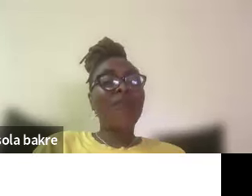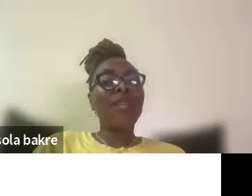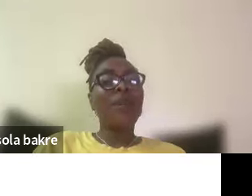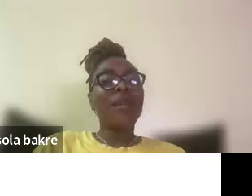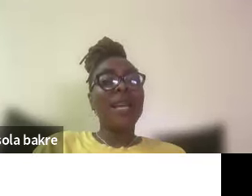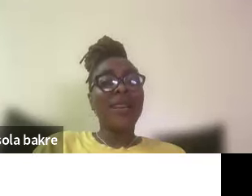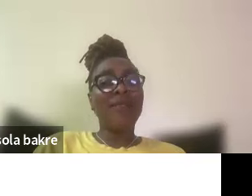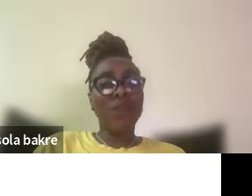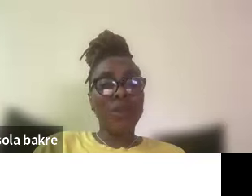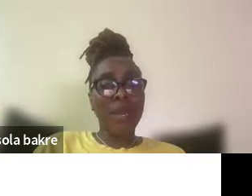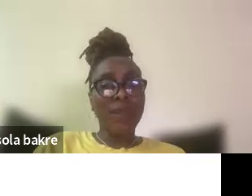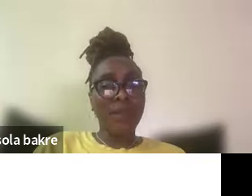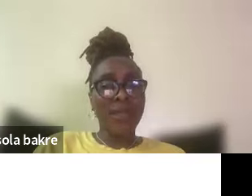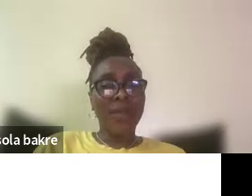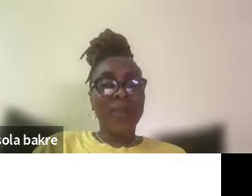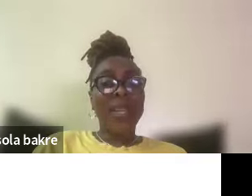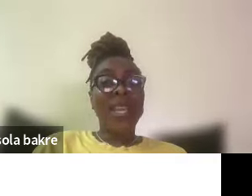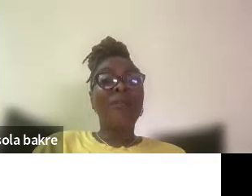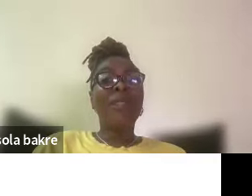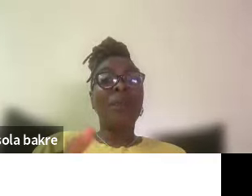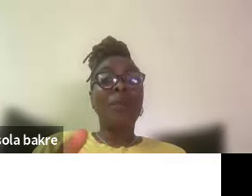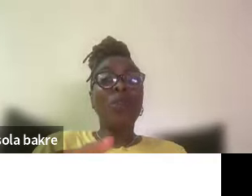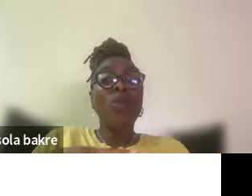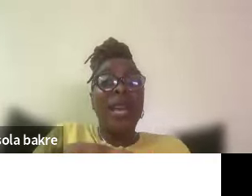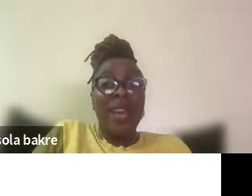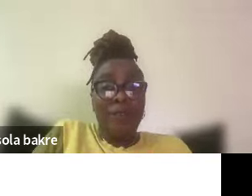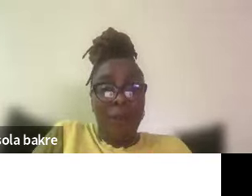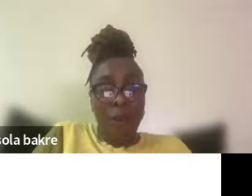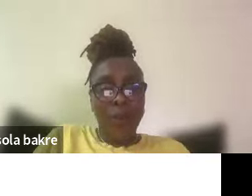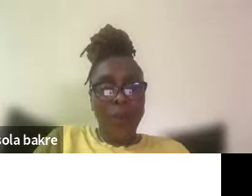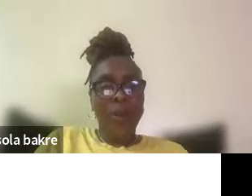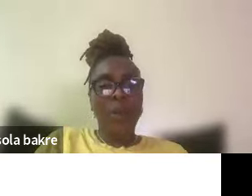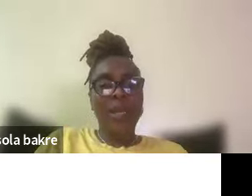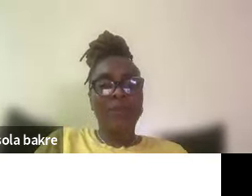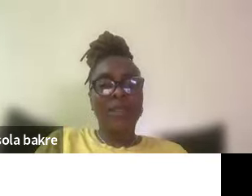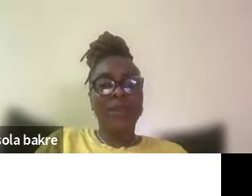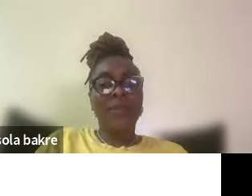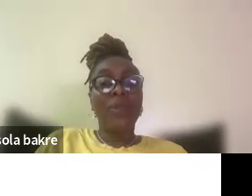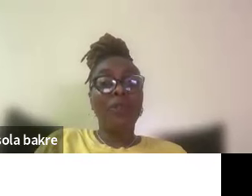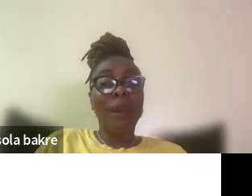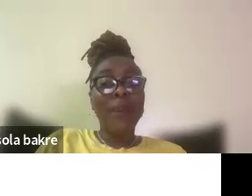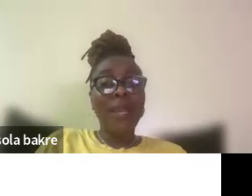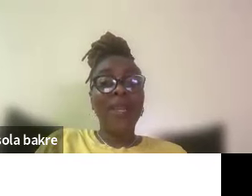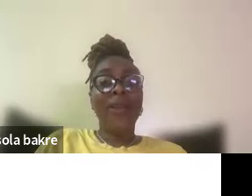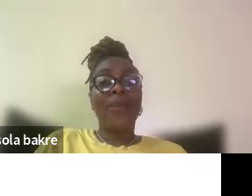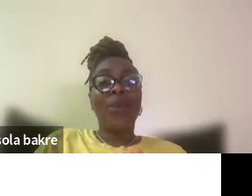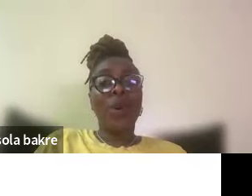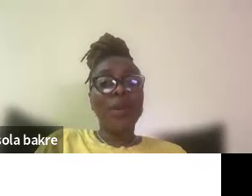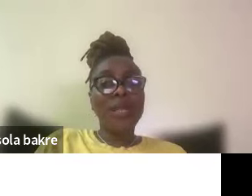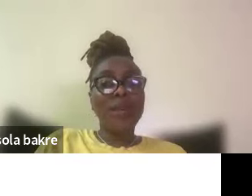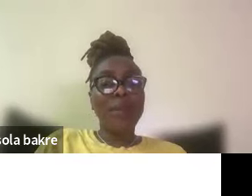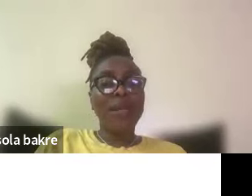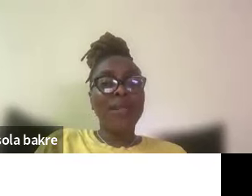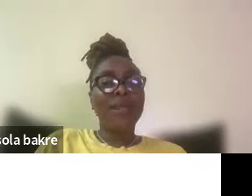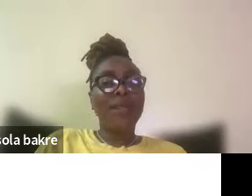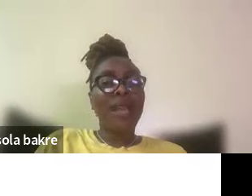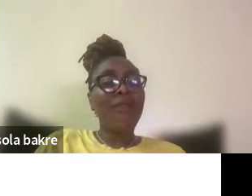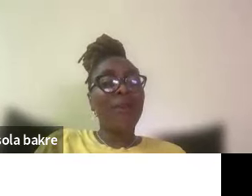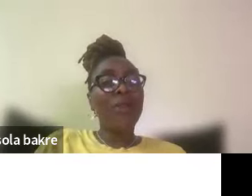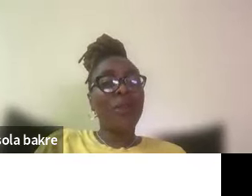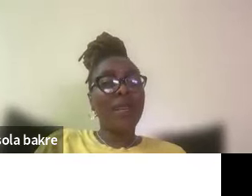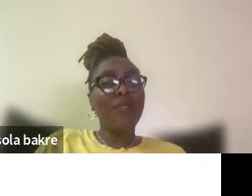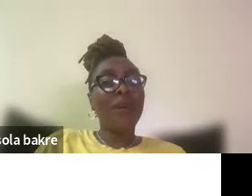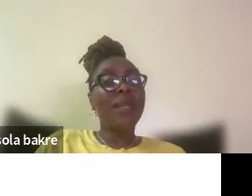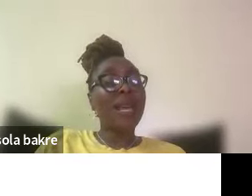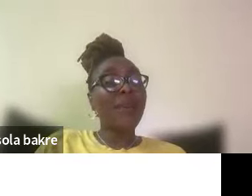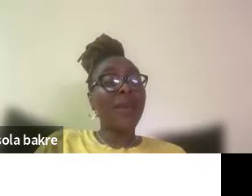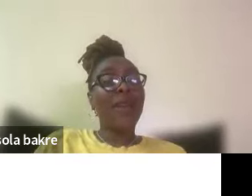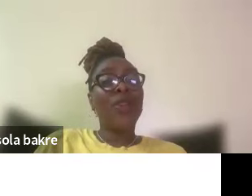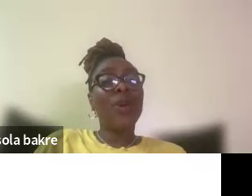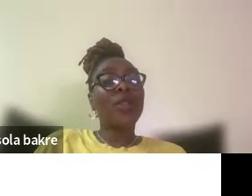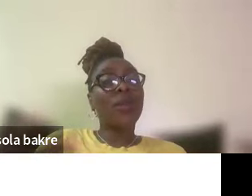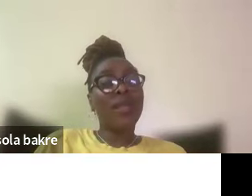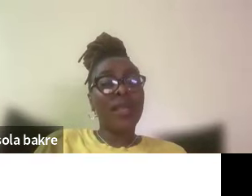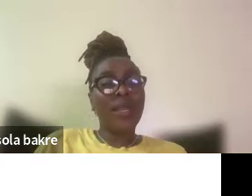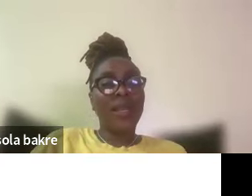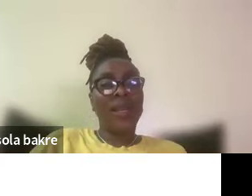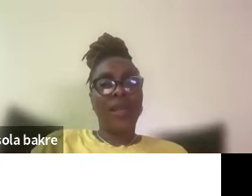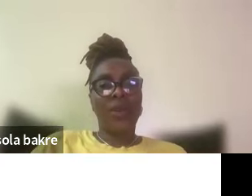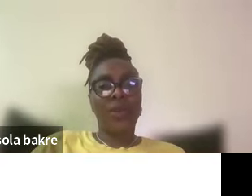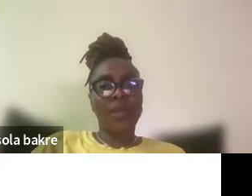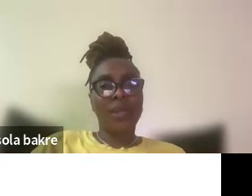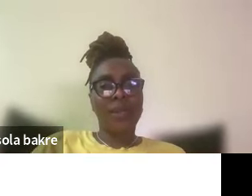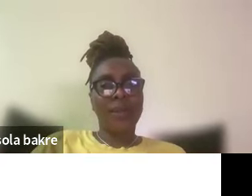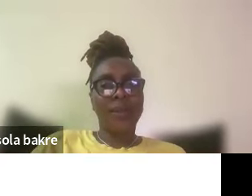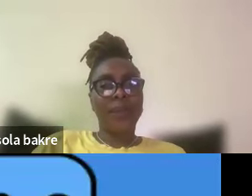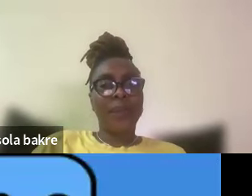sola bakre: even the people that care for you will benefit even the people you care for will benefit your family, your community members. Everybody will benefit by the time you are succeeding in your business.